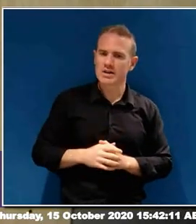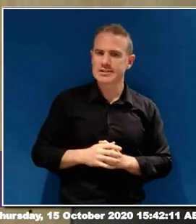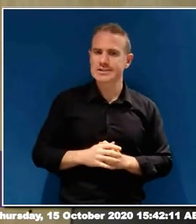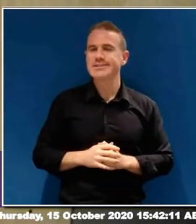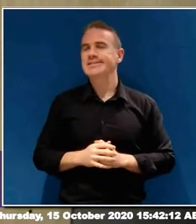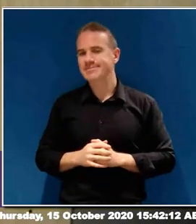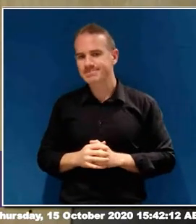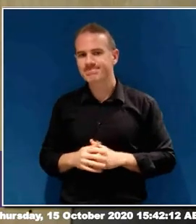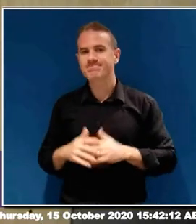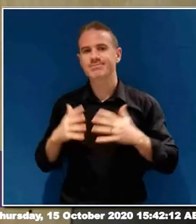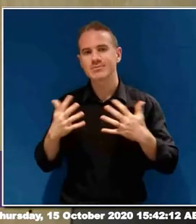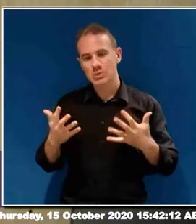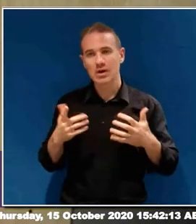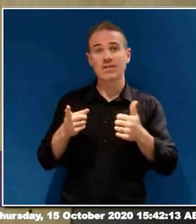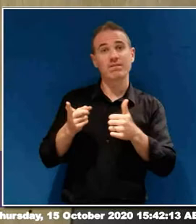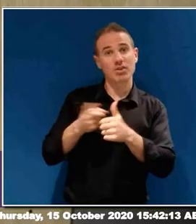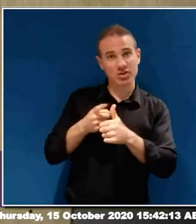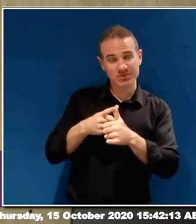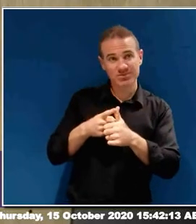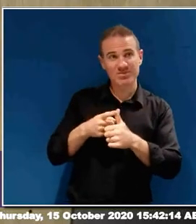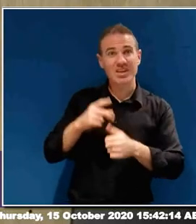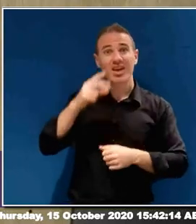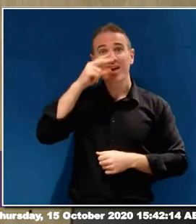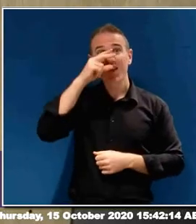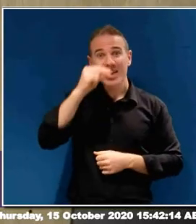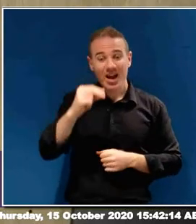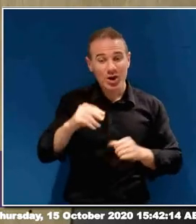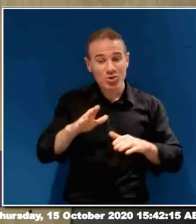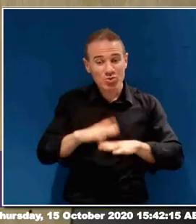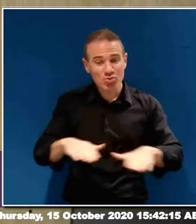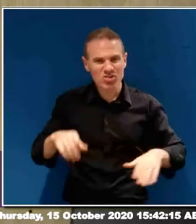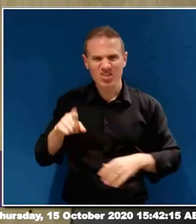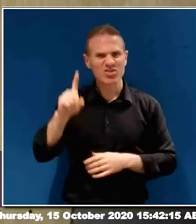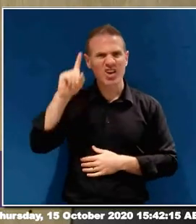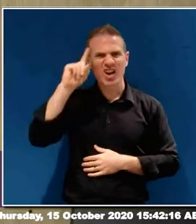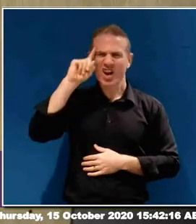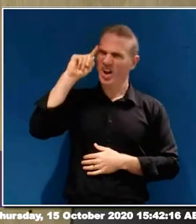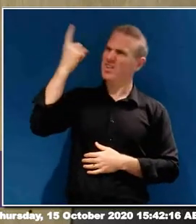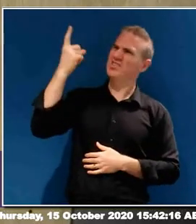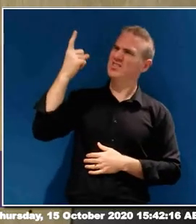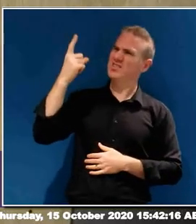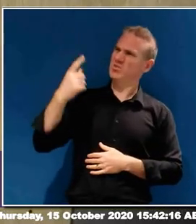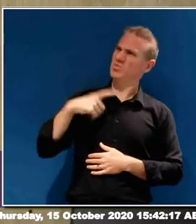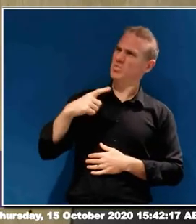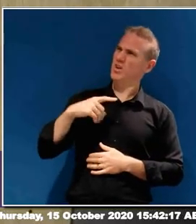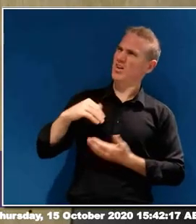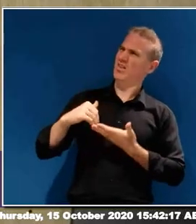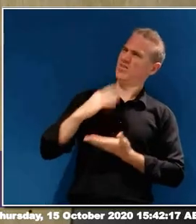understand it, so it's not something that they can possibly learn from.